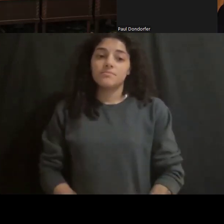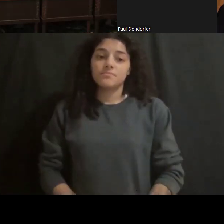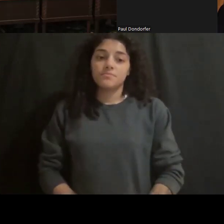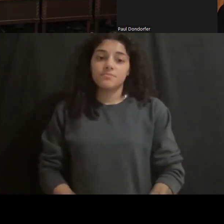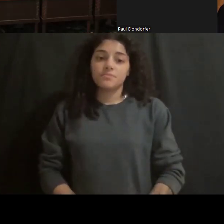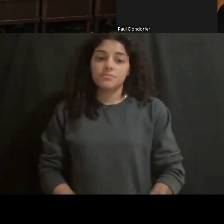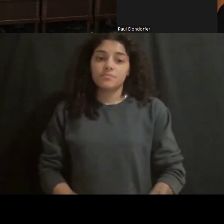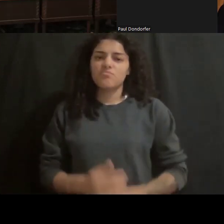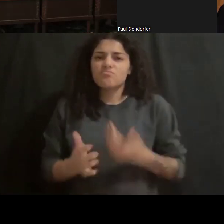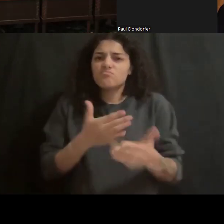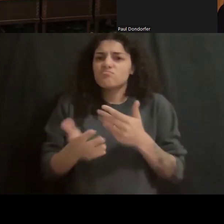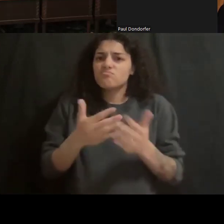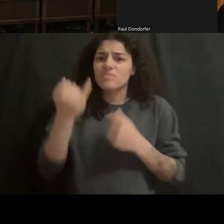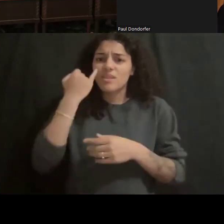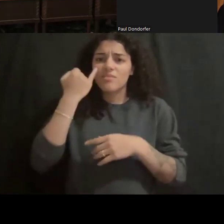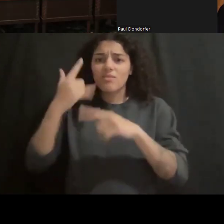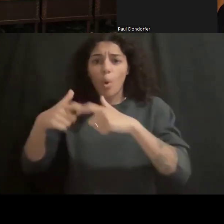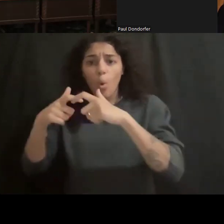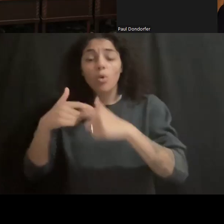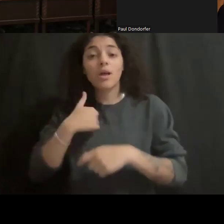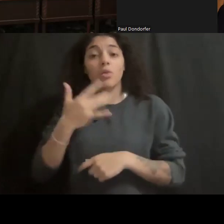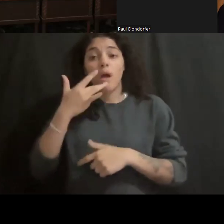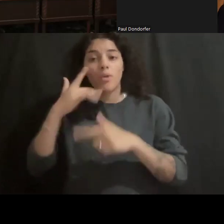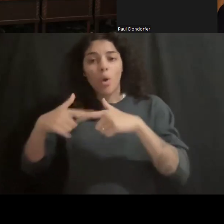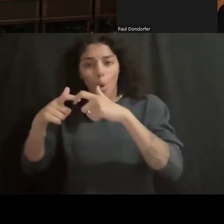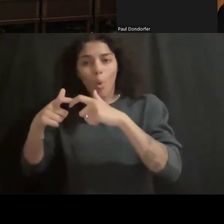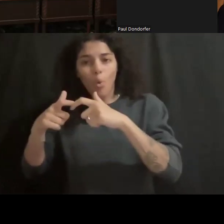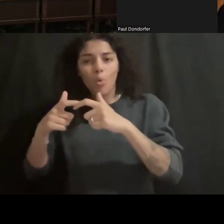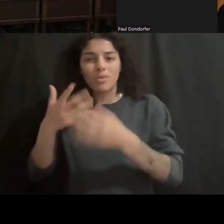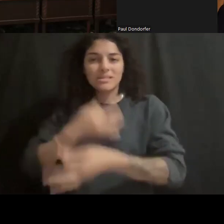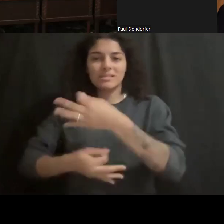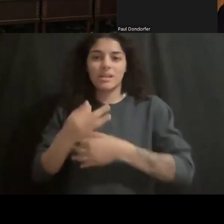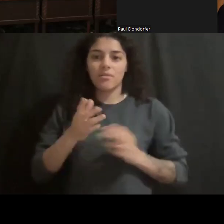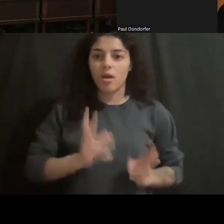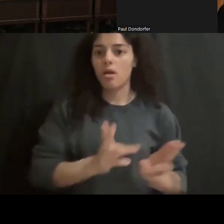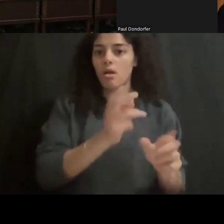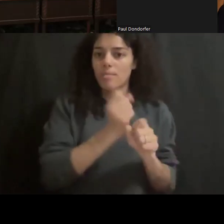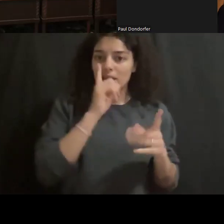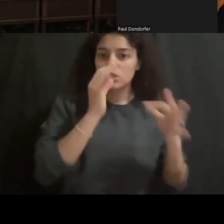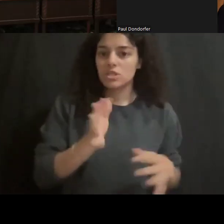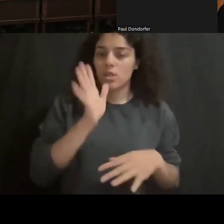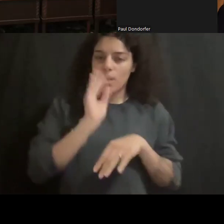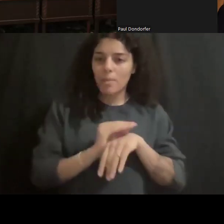on this I would have rather that than rush to make a decision that impacts so many people So